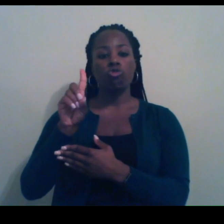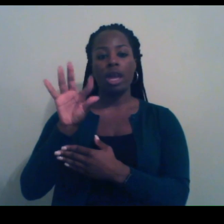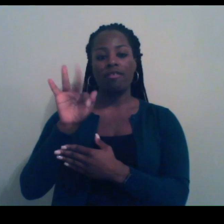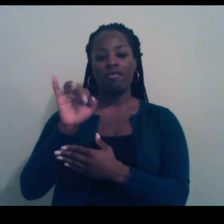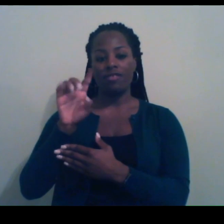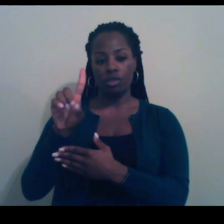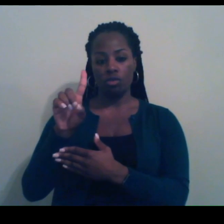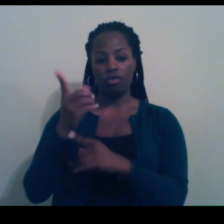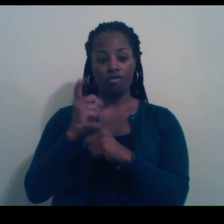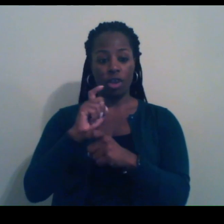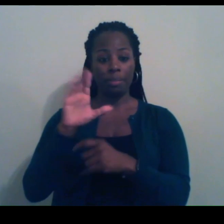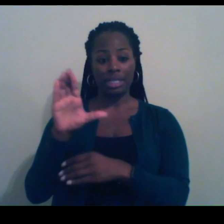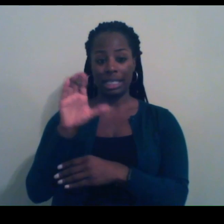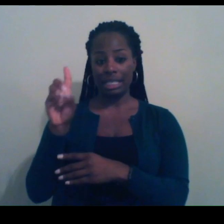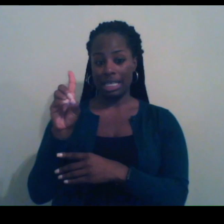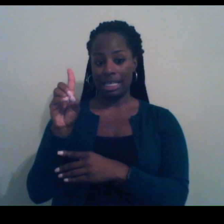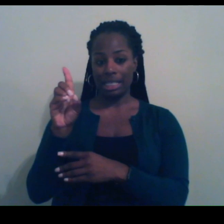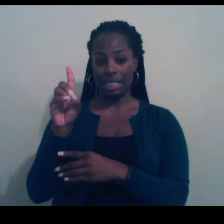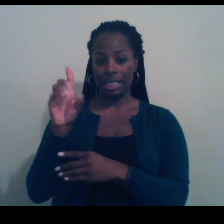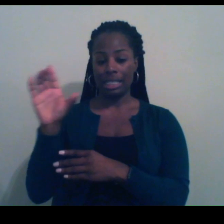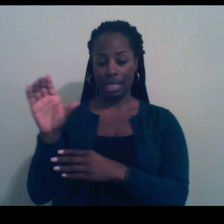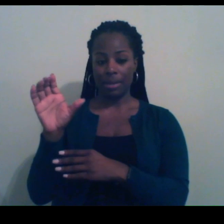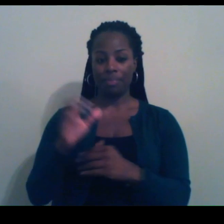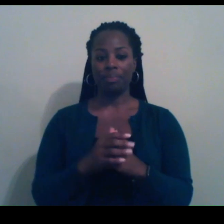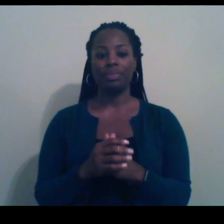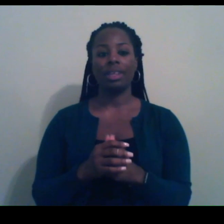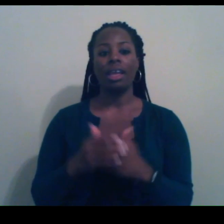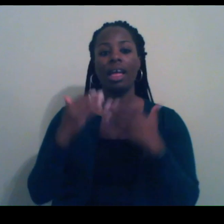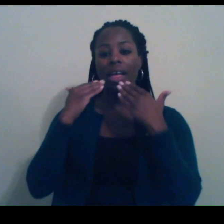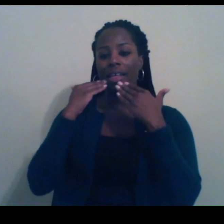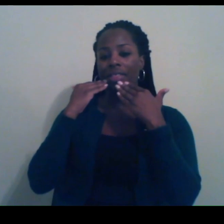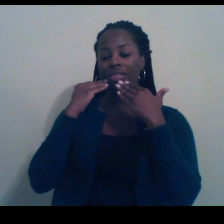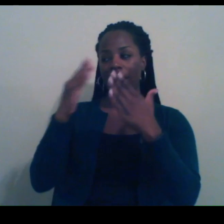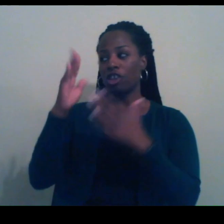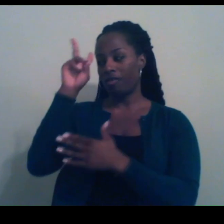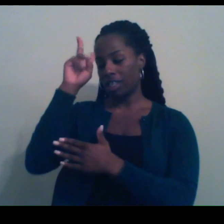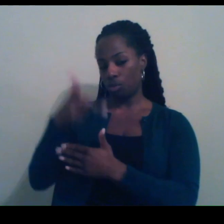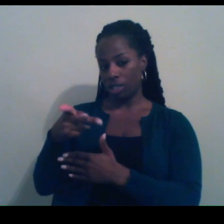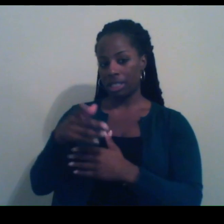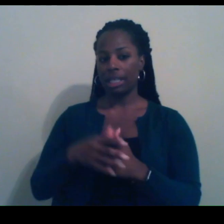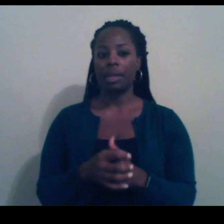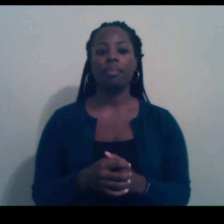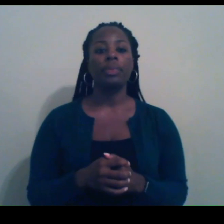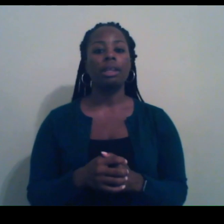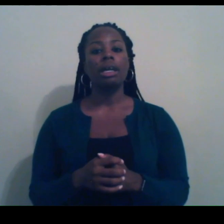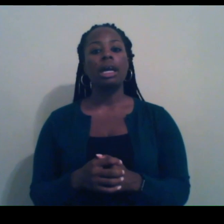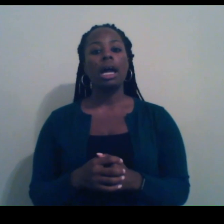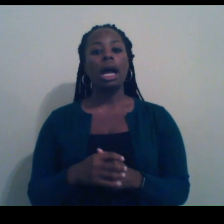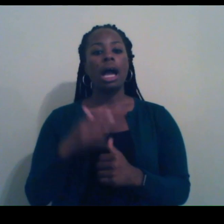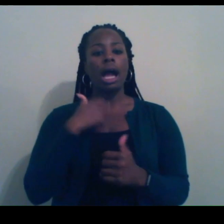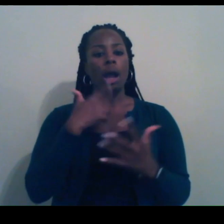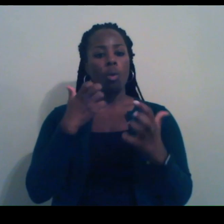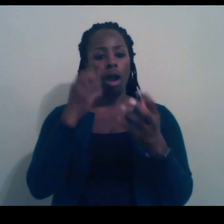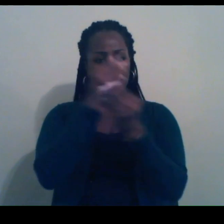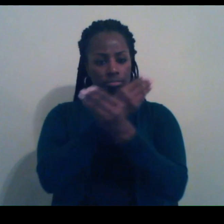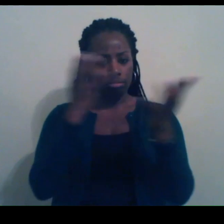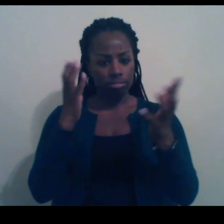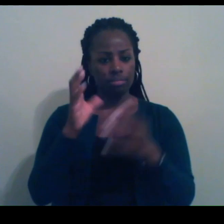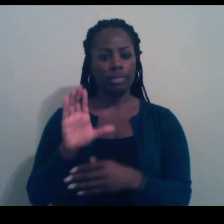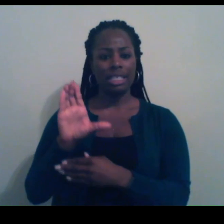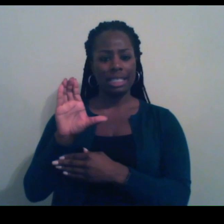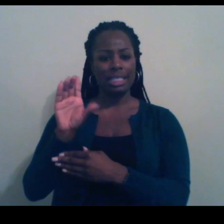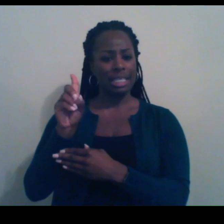what I would like to do is is just recognize that CDC continues to work and